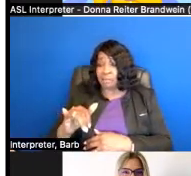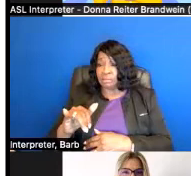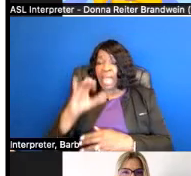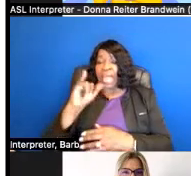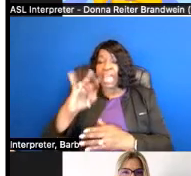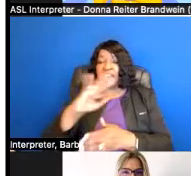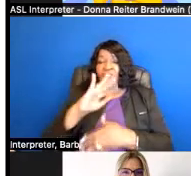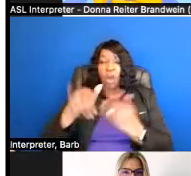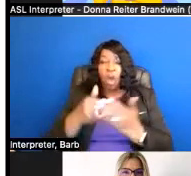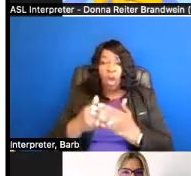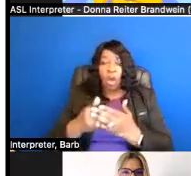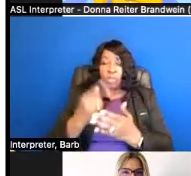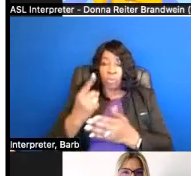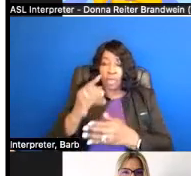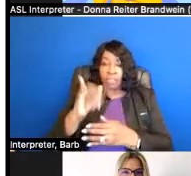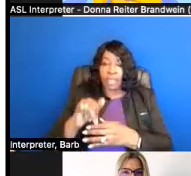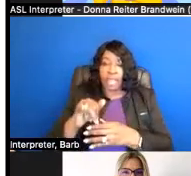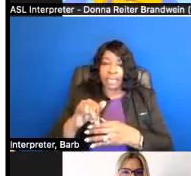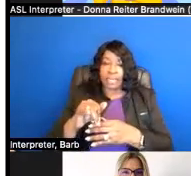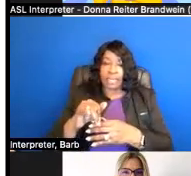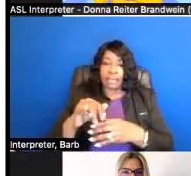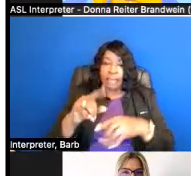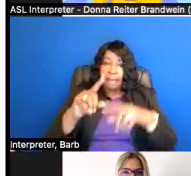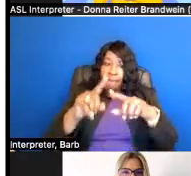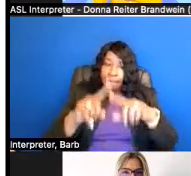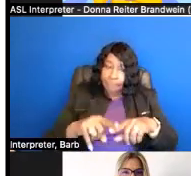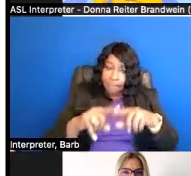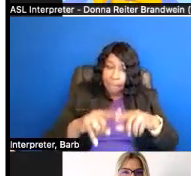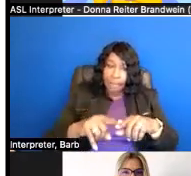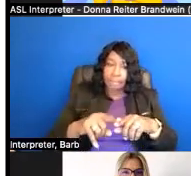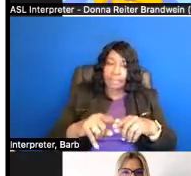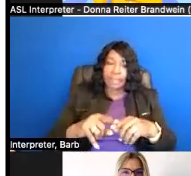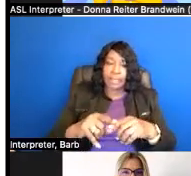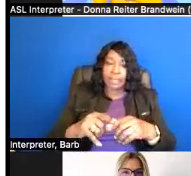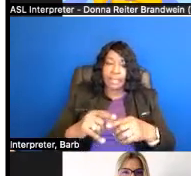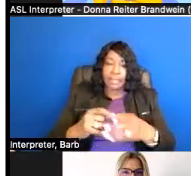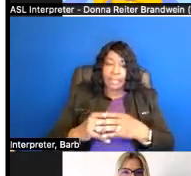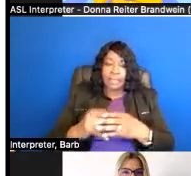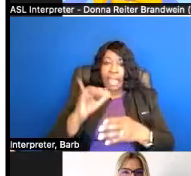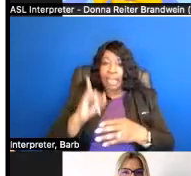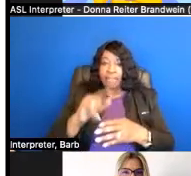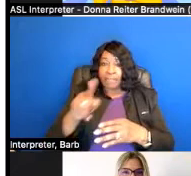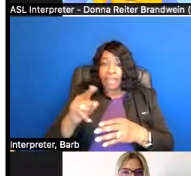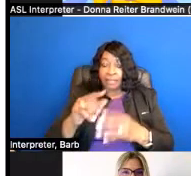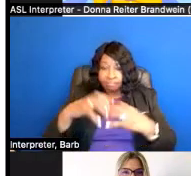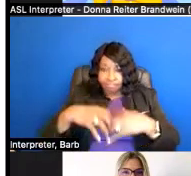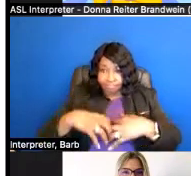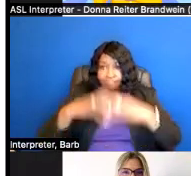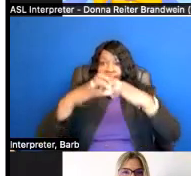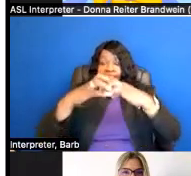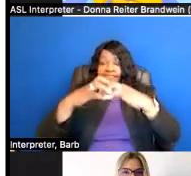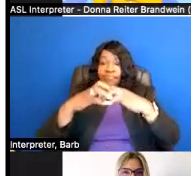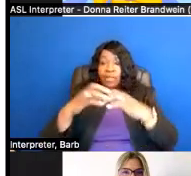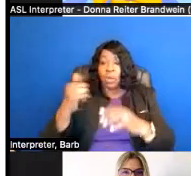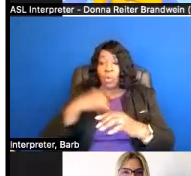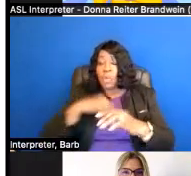that are pending actually come into fruition, we could easily have double the amount